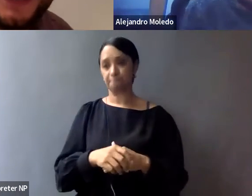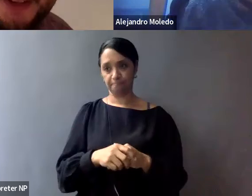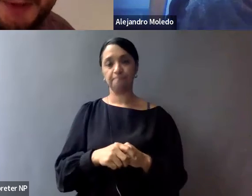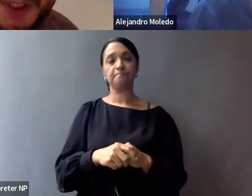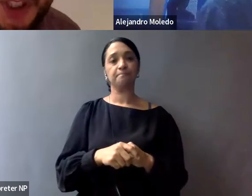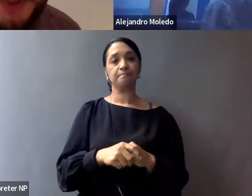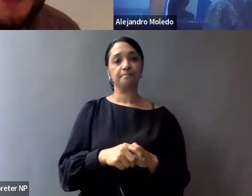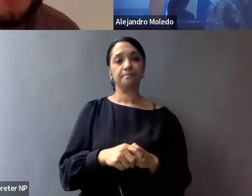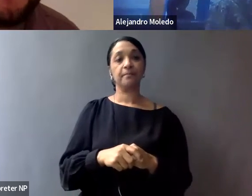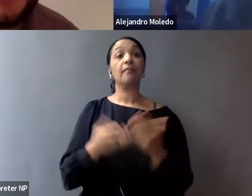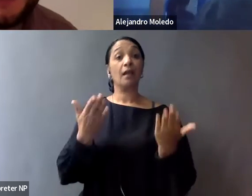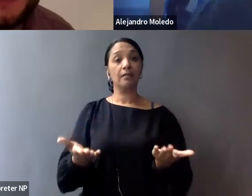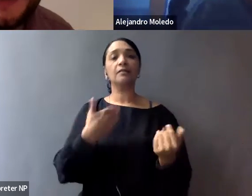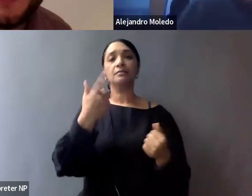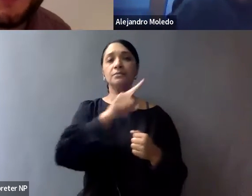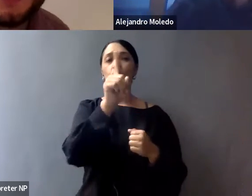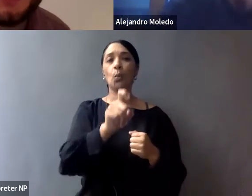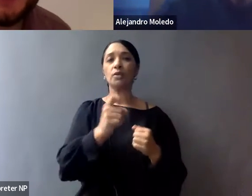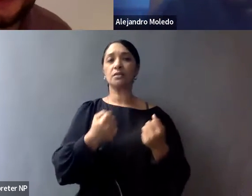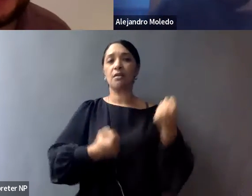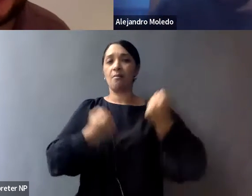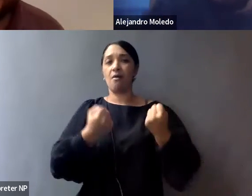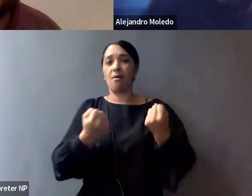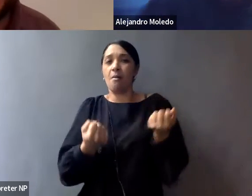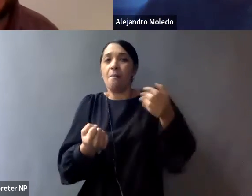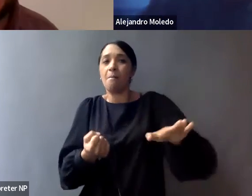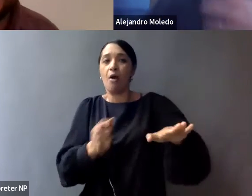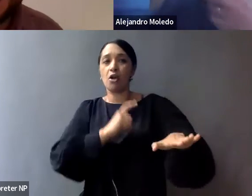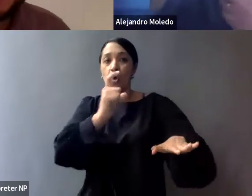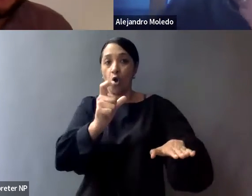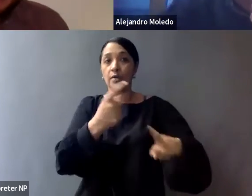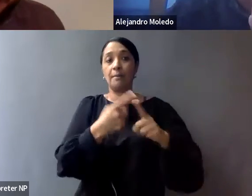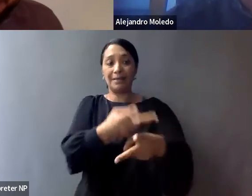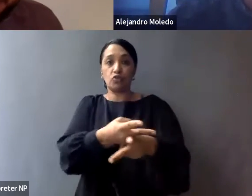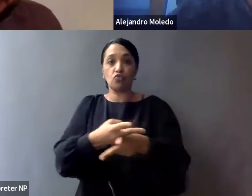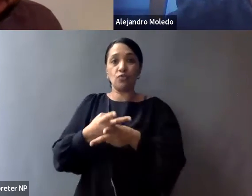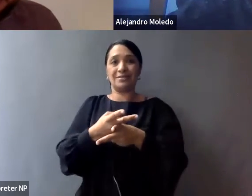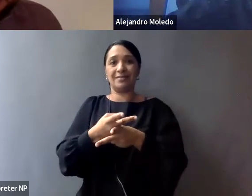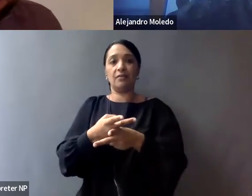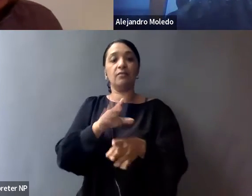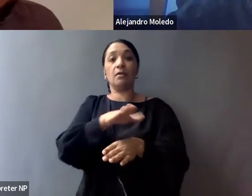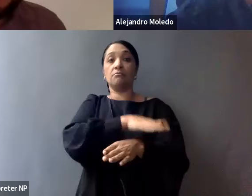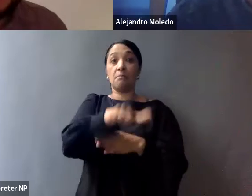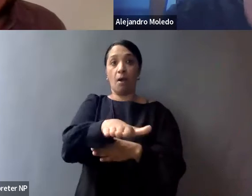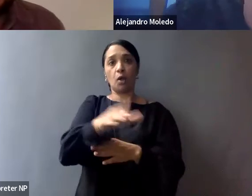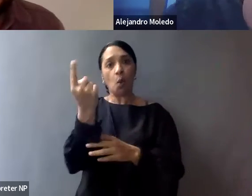I have a question about the parking card and reserved parking spaces. Will the member states police,